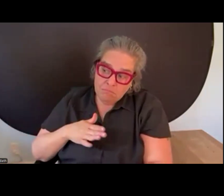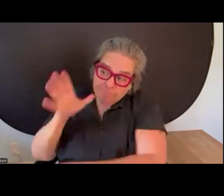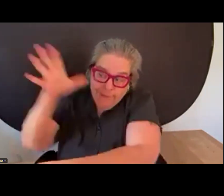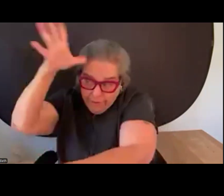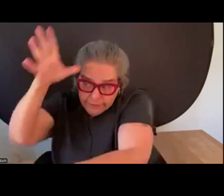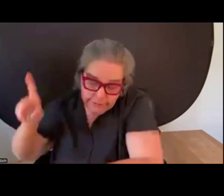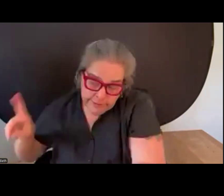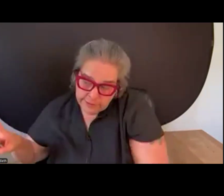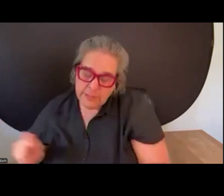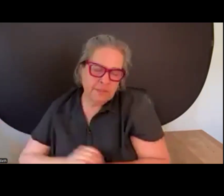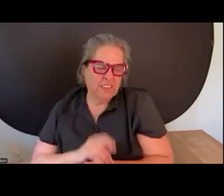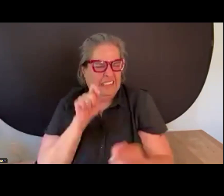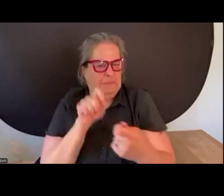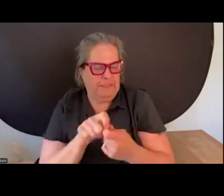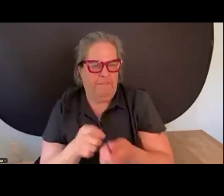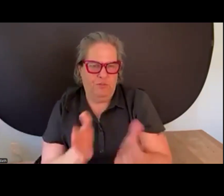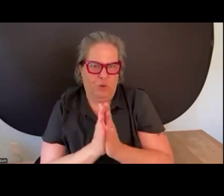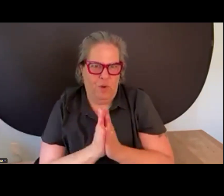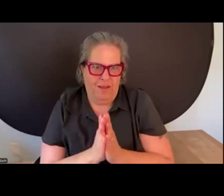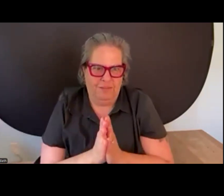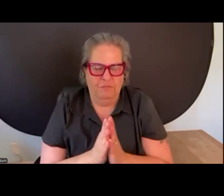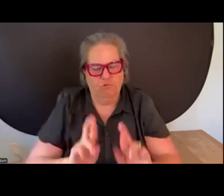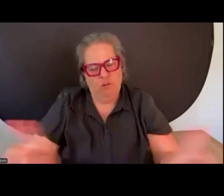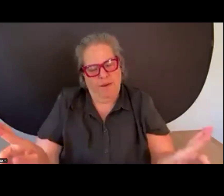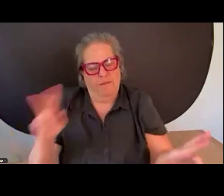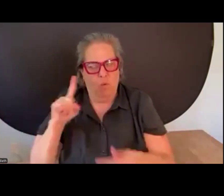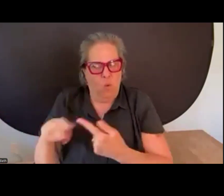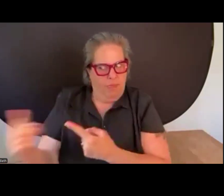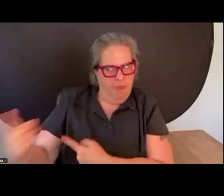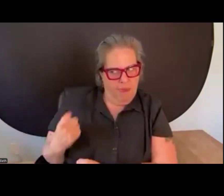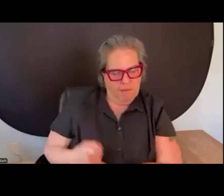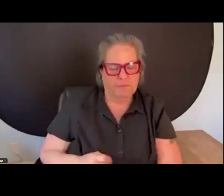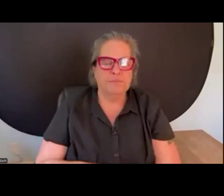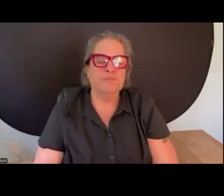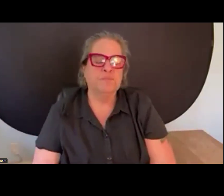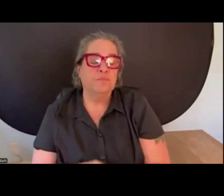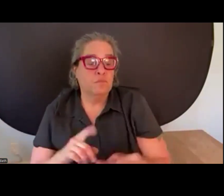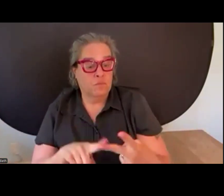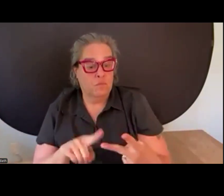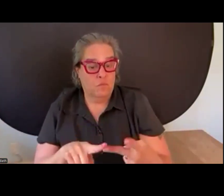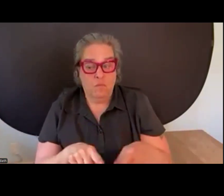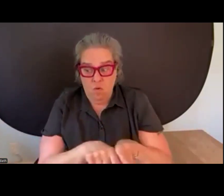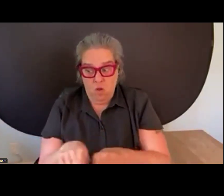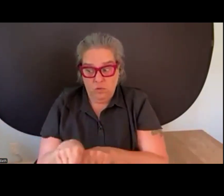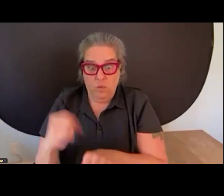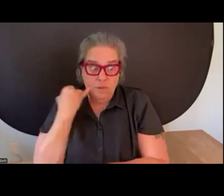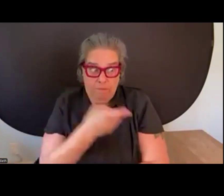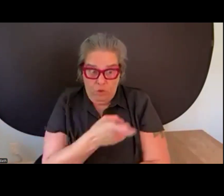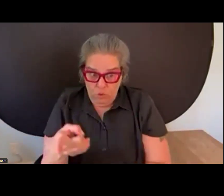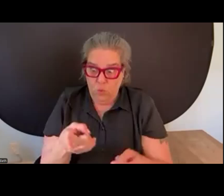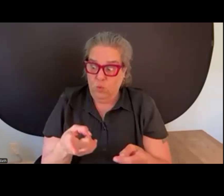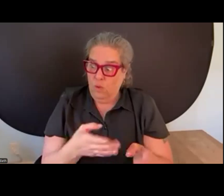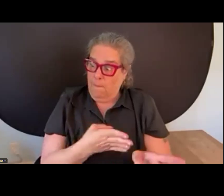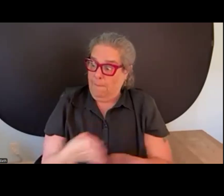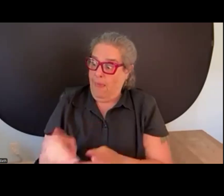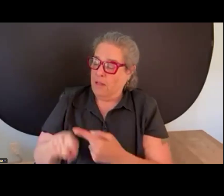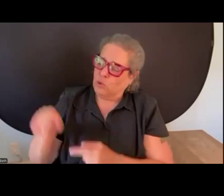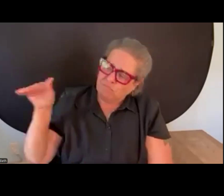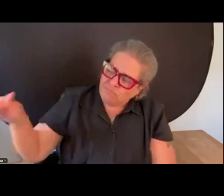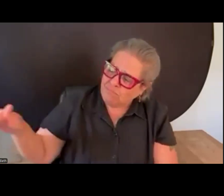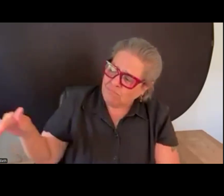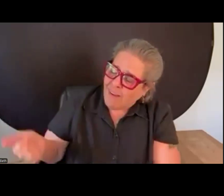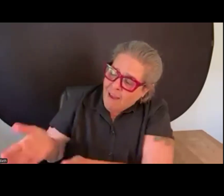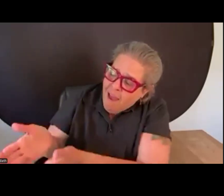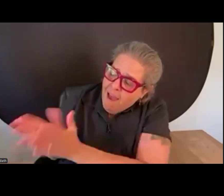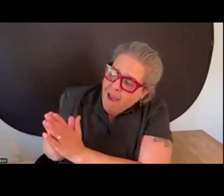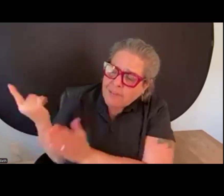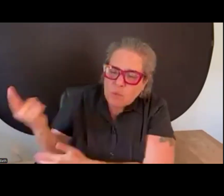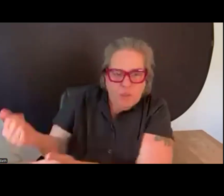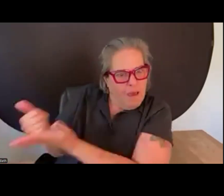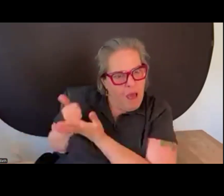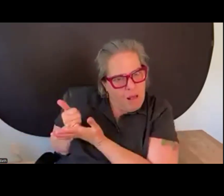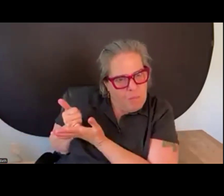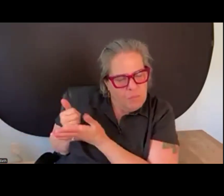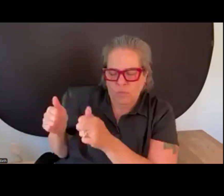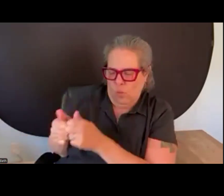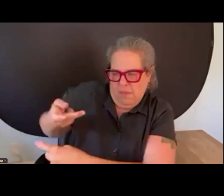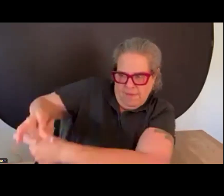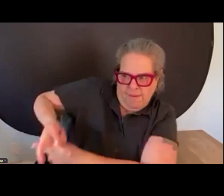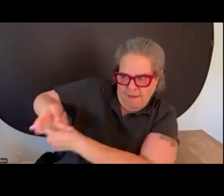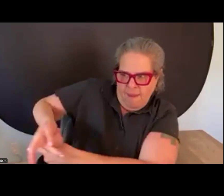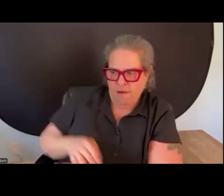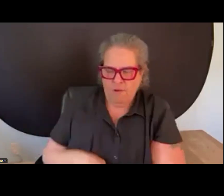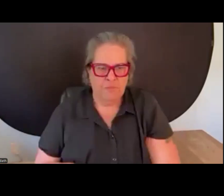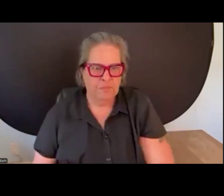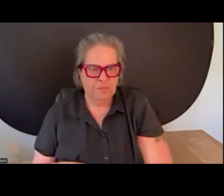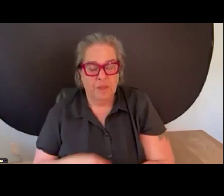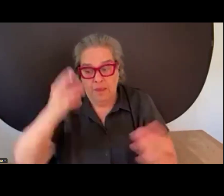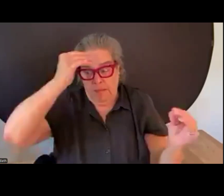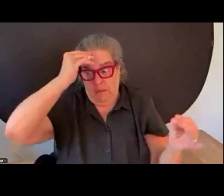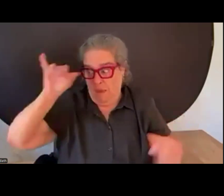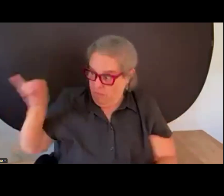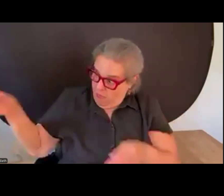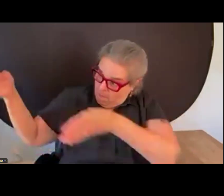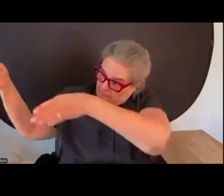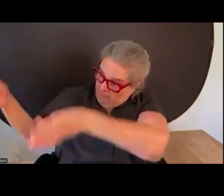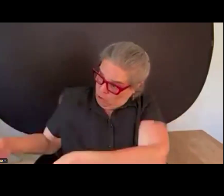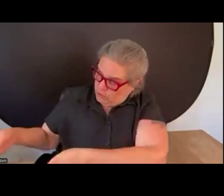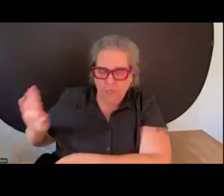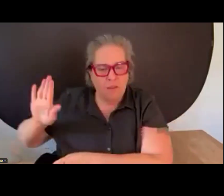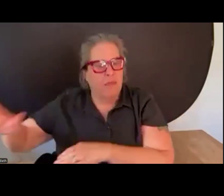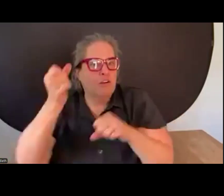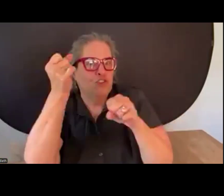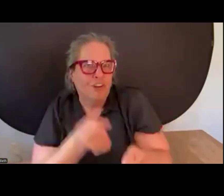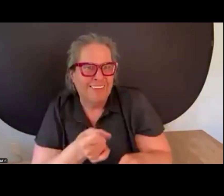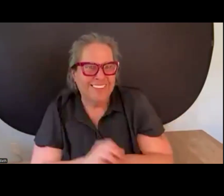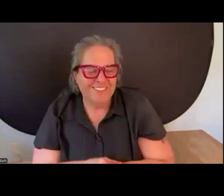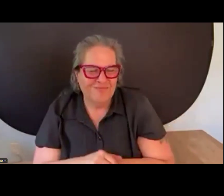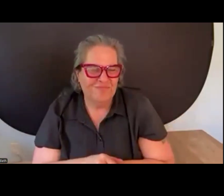The other thing that I've found is that if you're going to reach out to other people, and make that ask, to really try to think about what that individual skill set is.